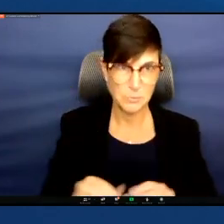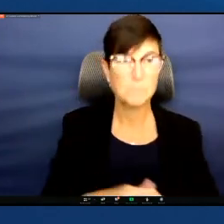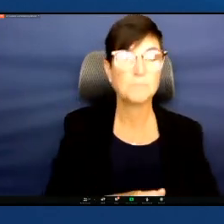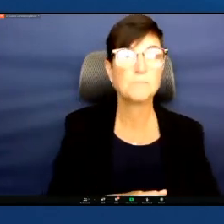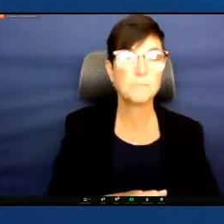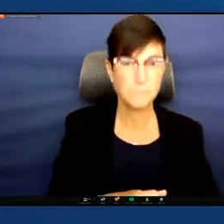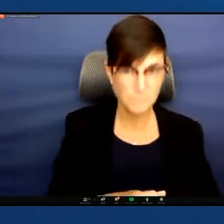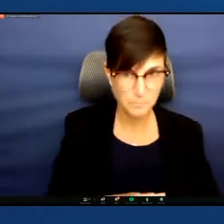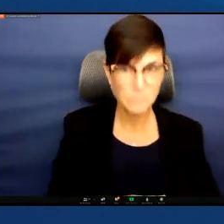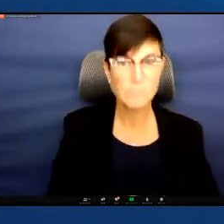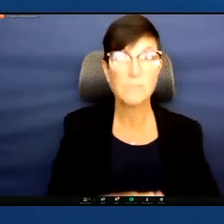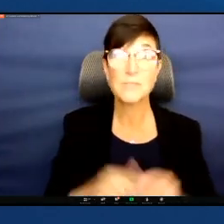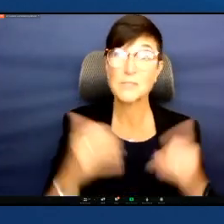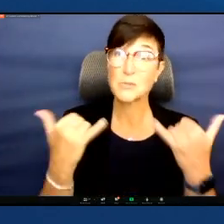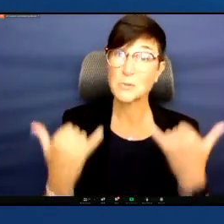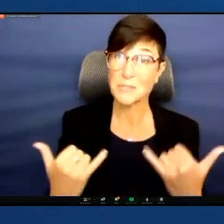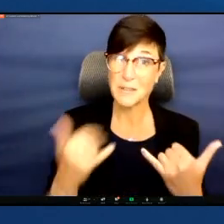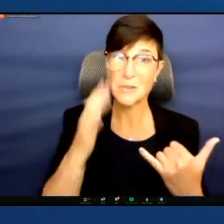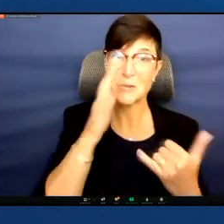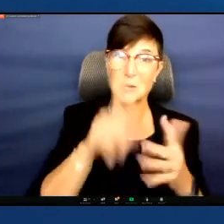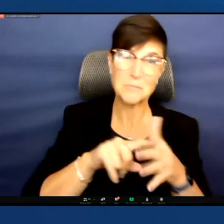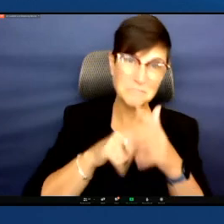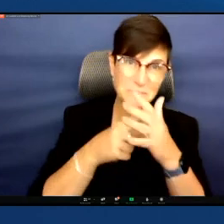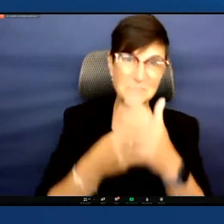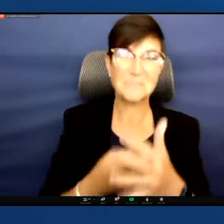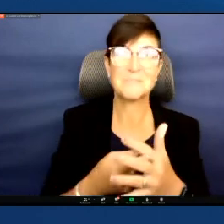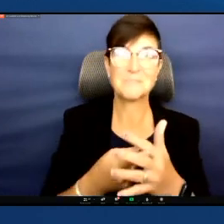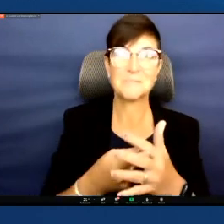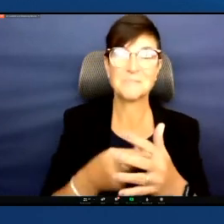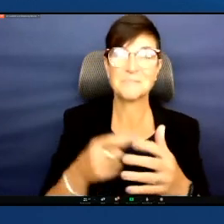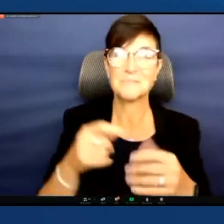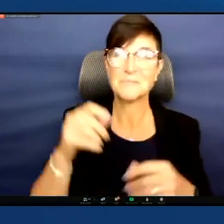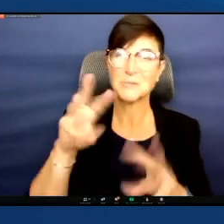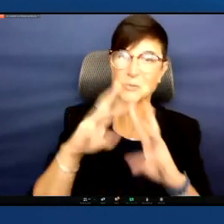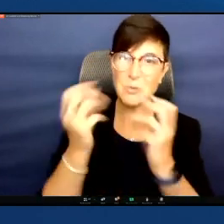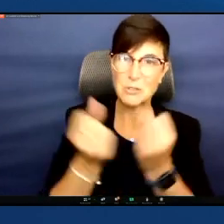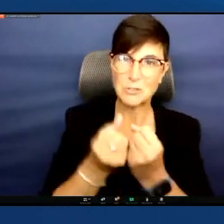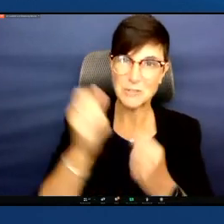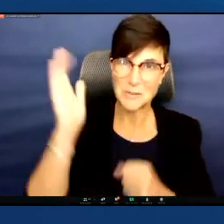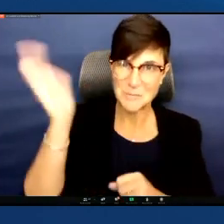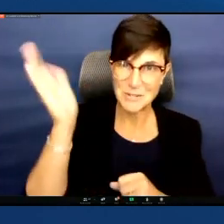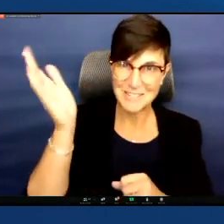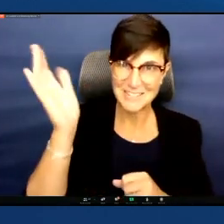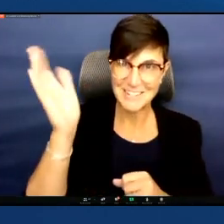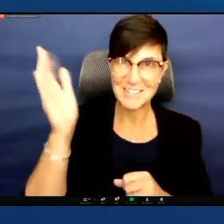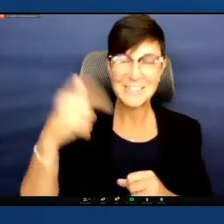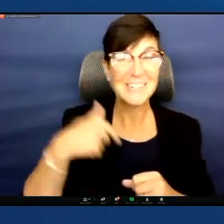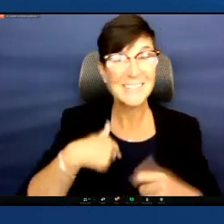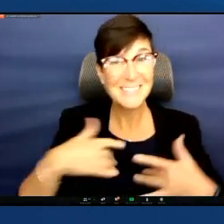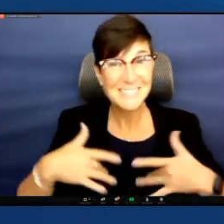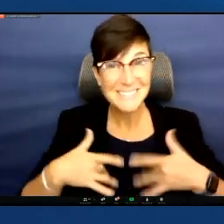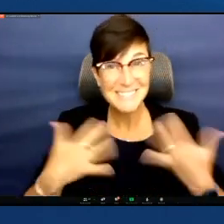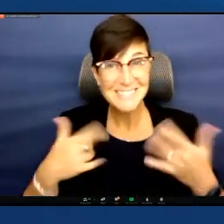I think we will move directly into the presentation this morning. And it's my pleasure to introduce to you, Sacramento